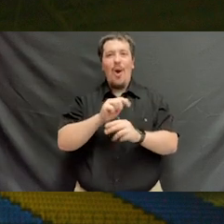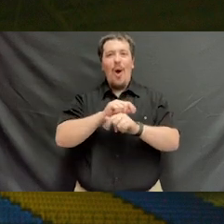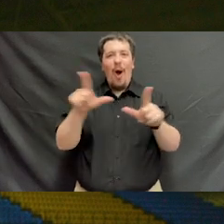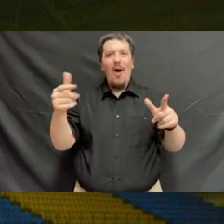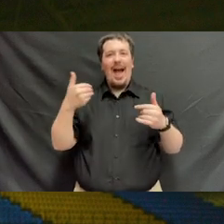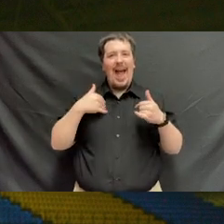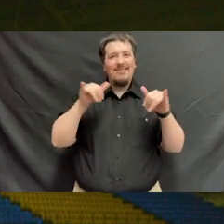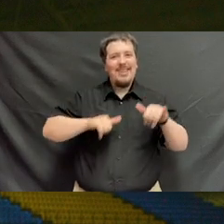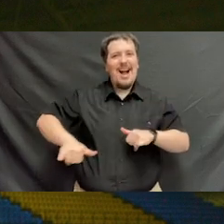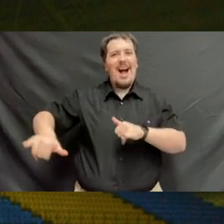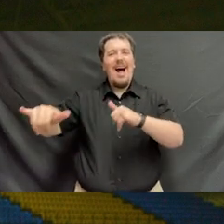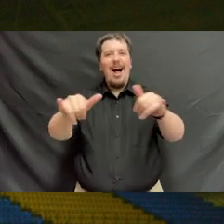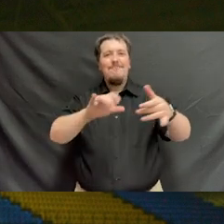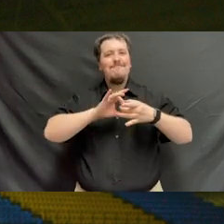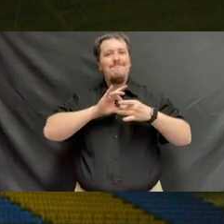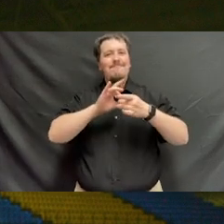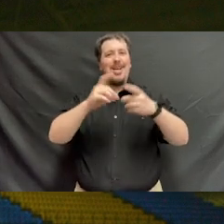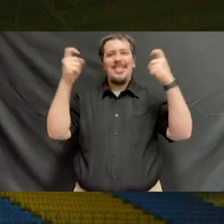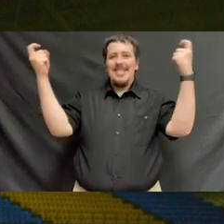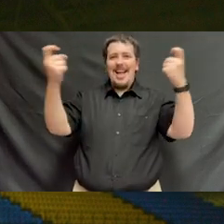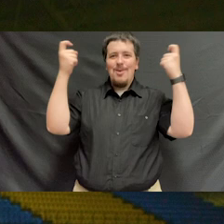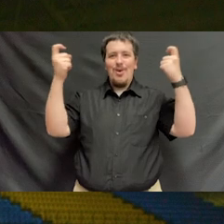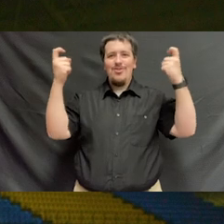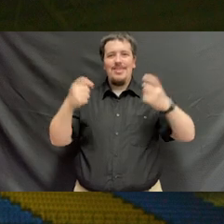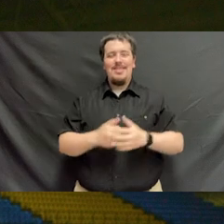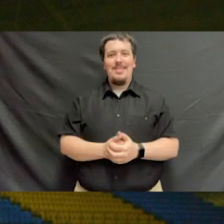all sharing a common bond of celebration.